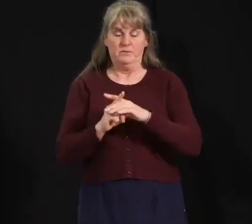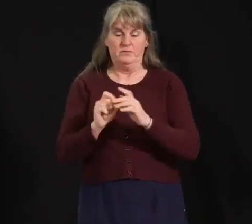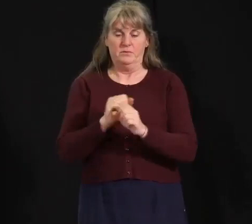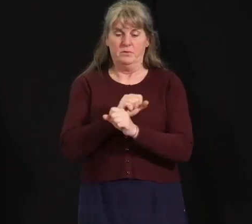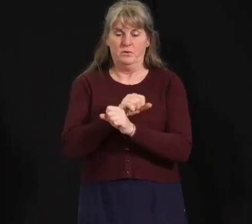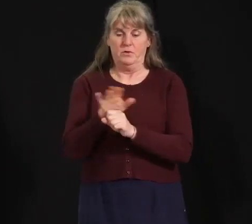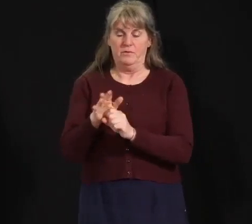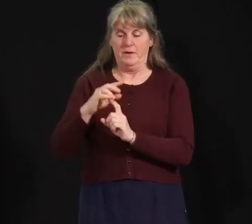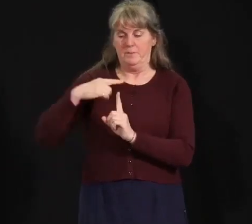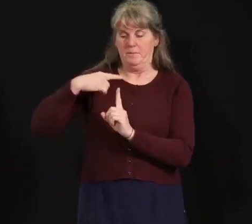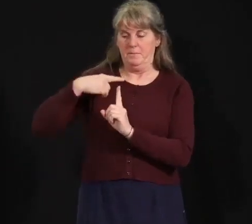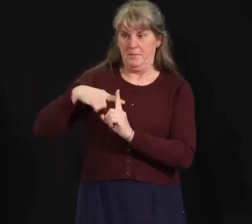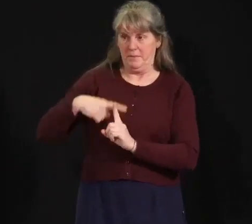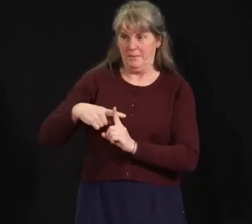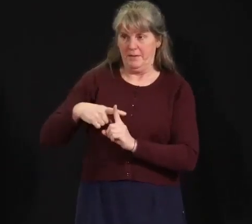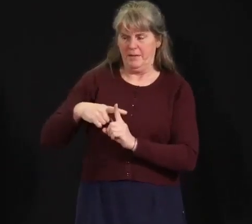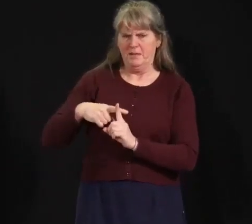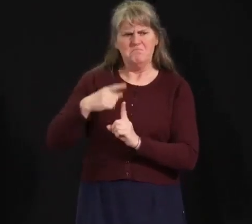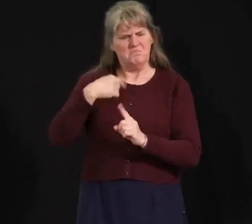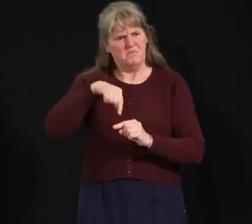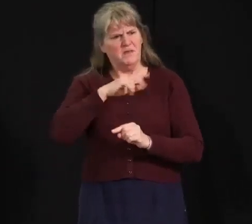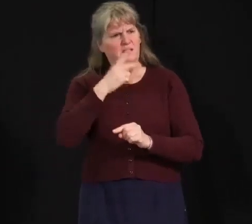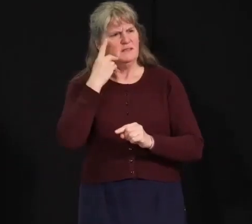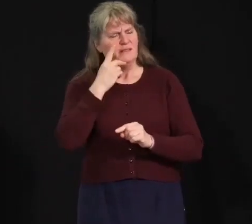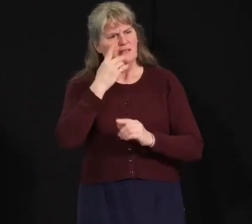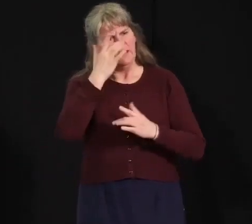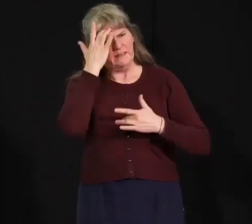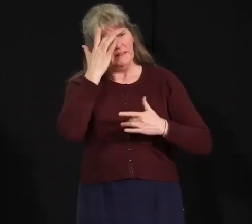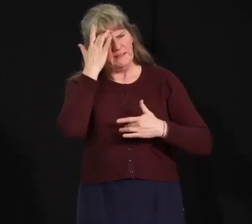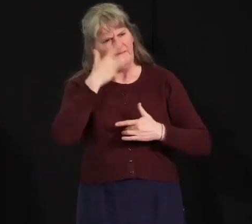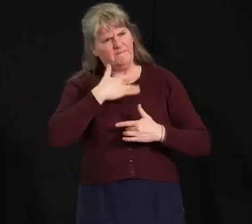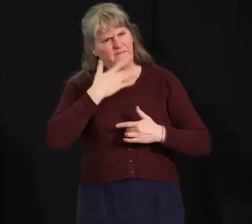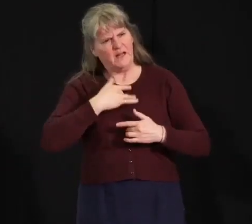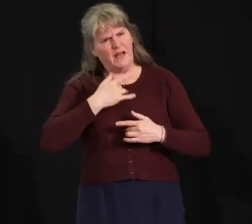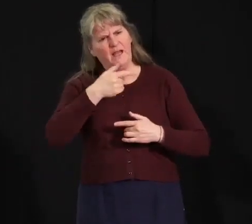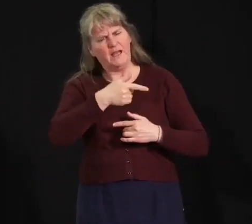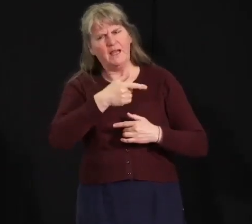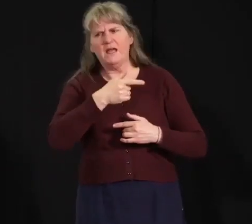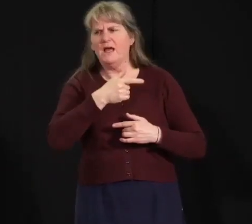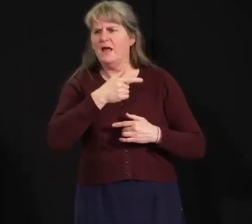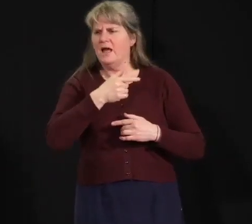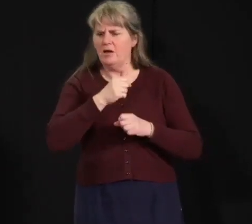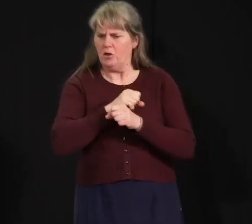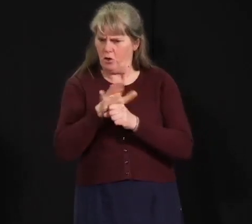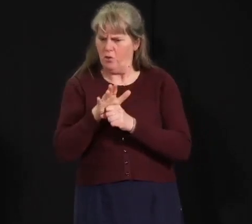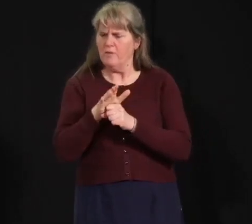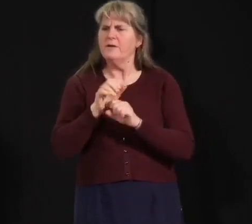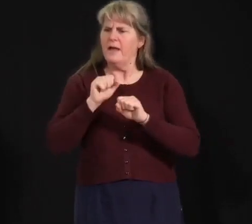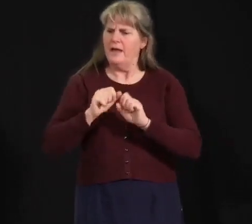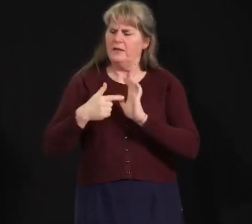Reporter: Yes. Dr Hanley I was wondering if you might be able to give a little bit of an overview, now that we